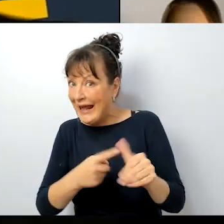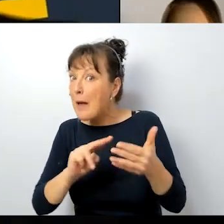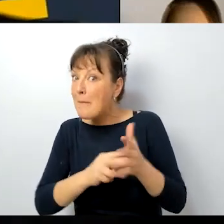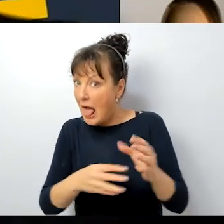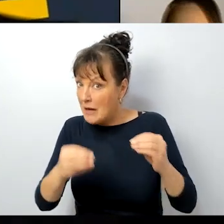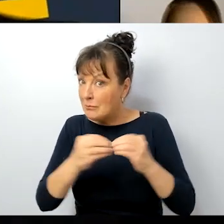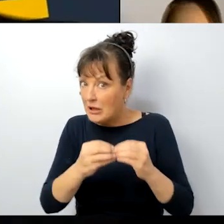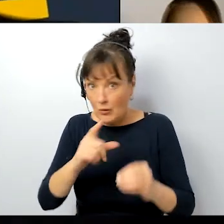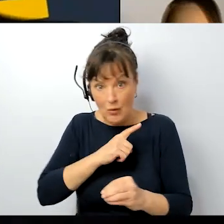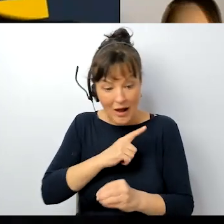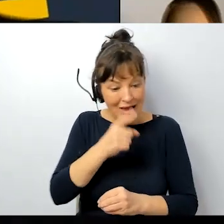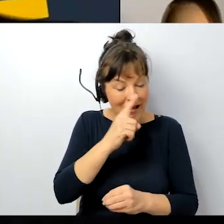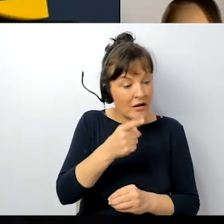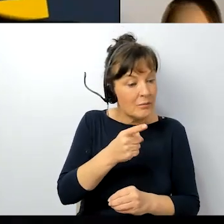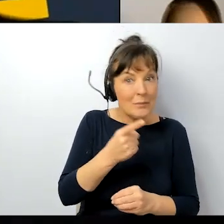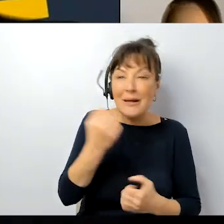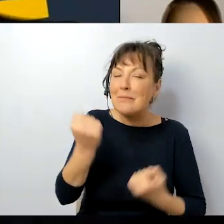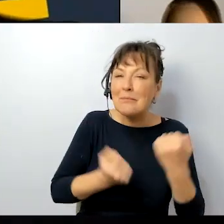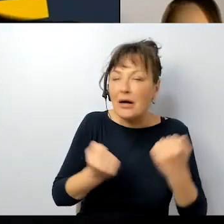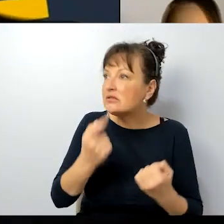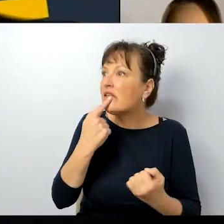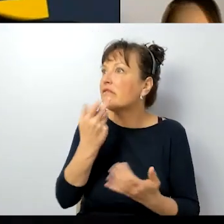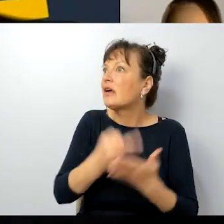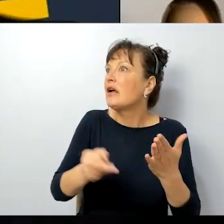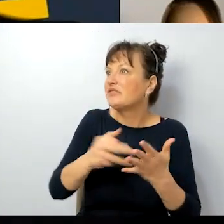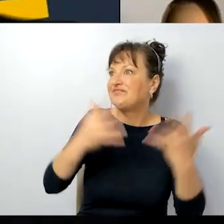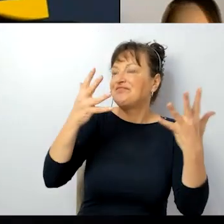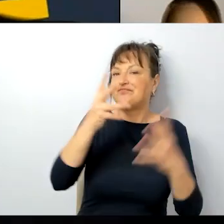know how to get there, make sure you've got a couple of plans in case if you're getting a bus